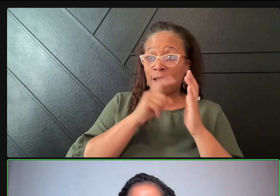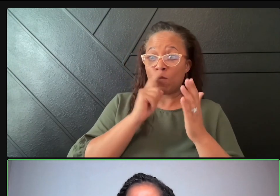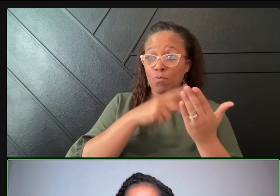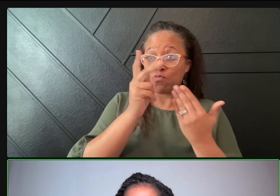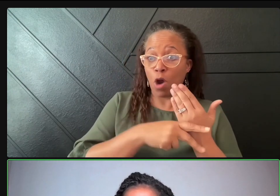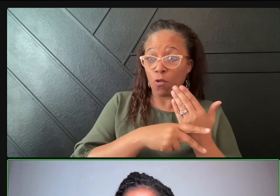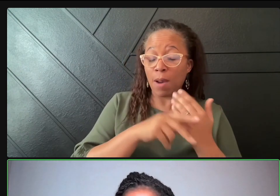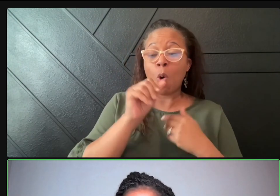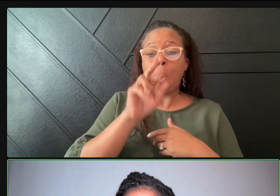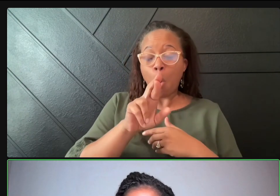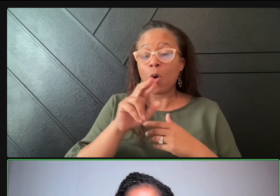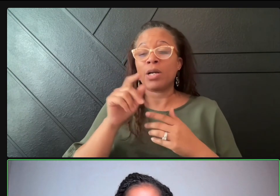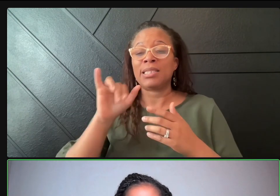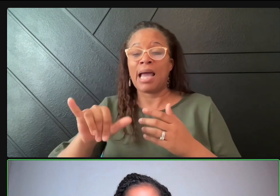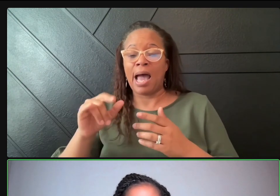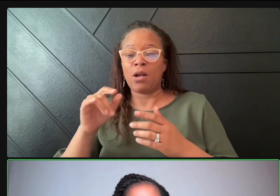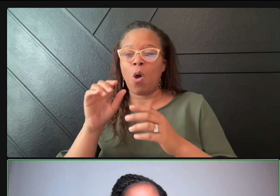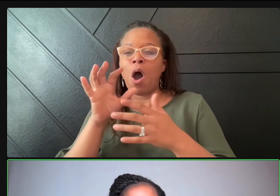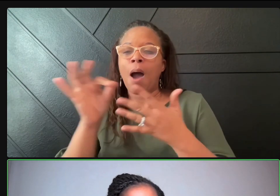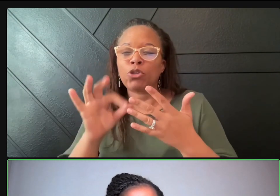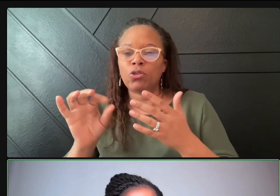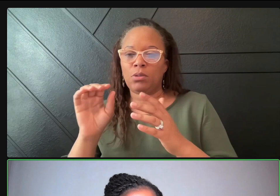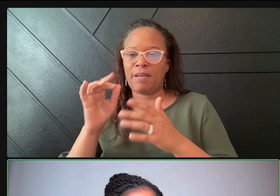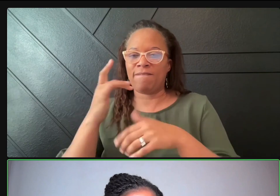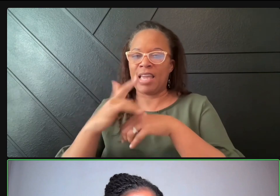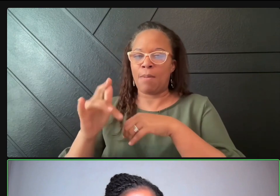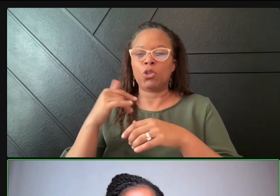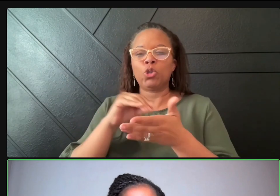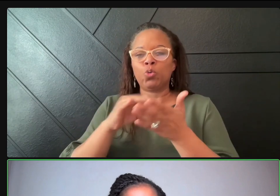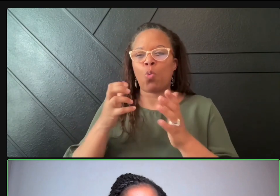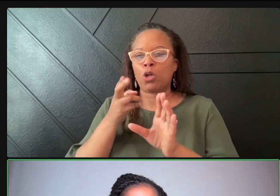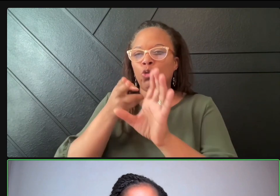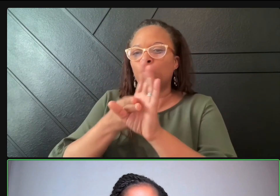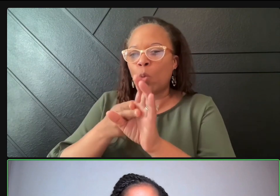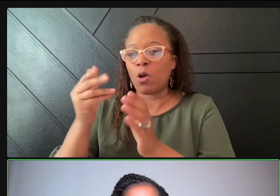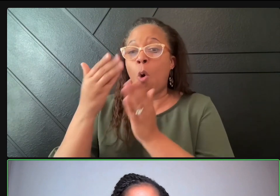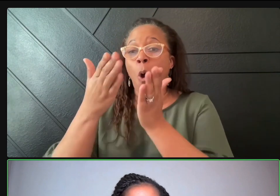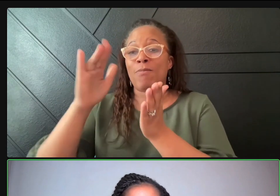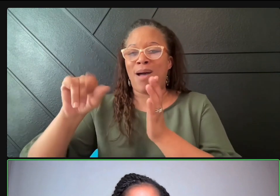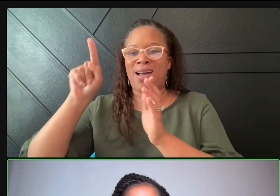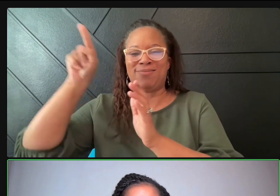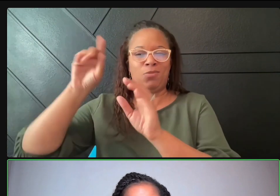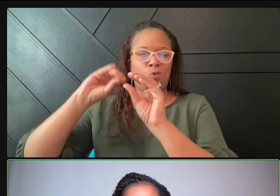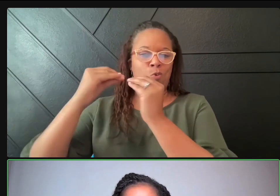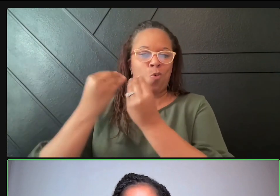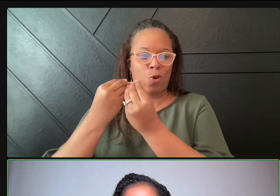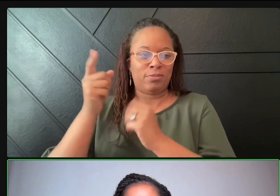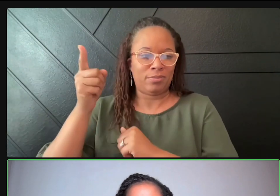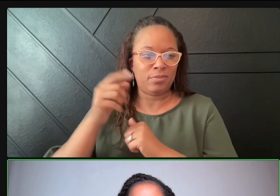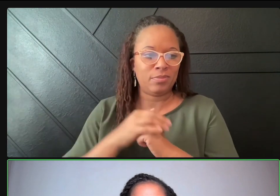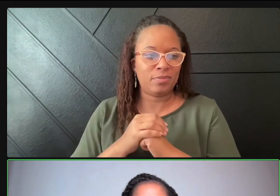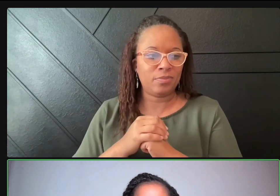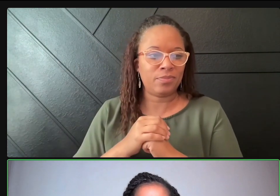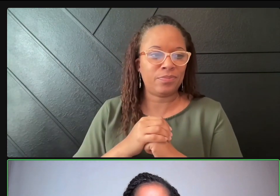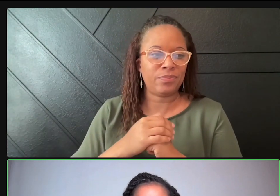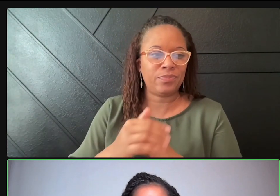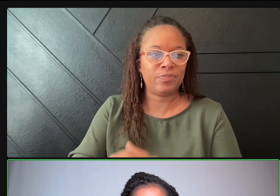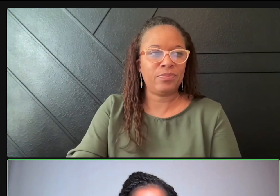You can look deeper into that and see if it's a requirement of the program or if the option is available, and it's a requirement